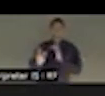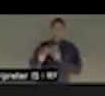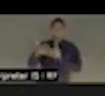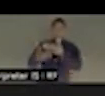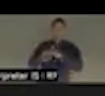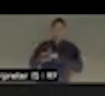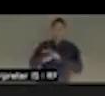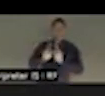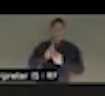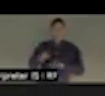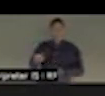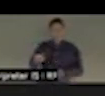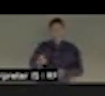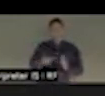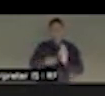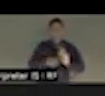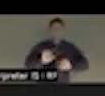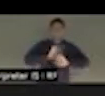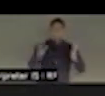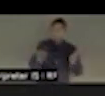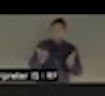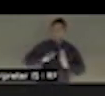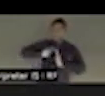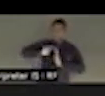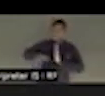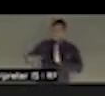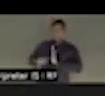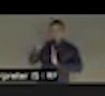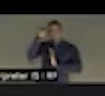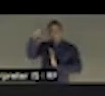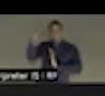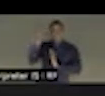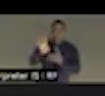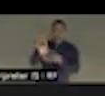and they are the best place to provide their feedback about it.